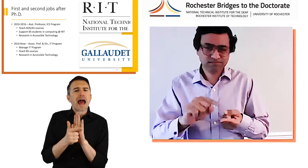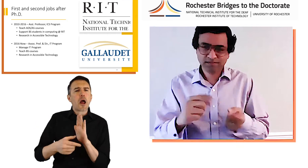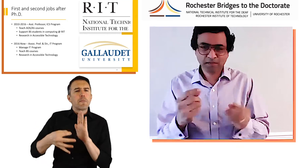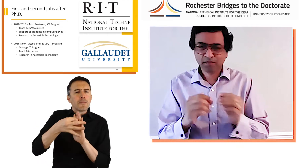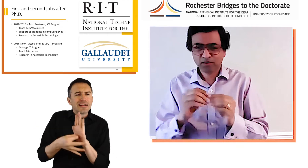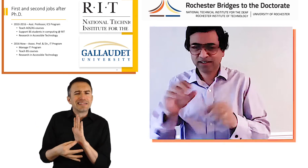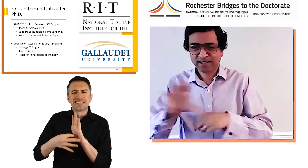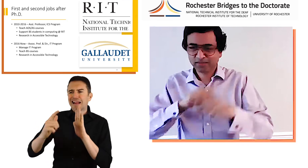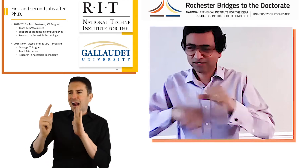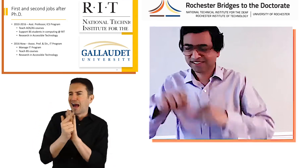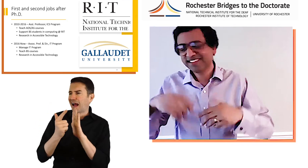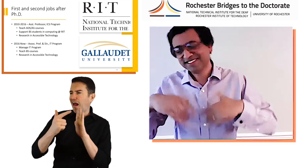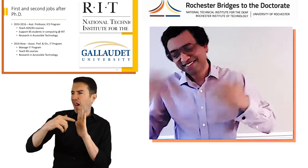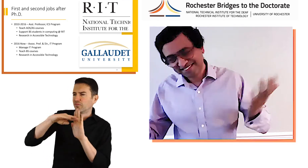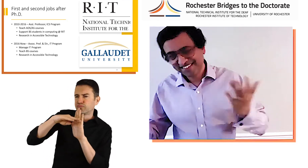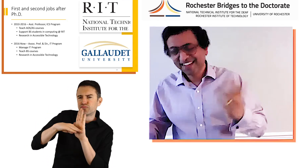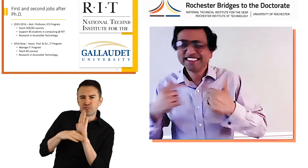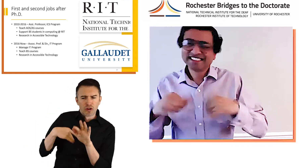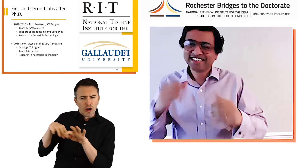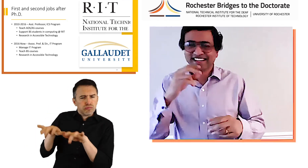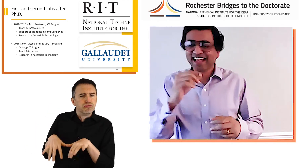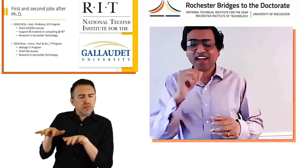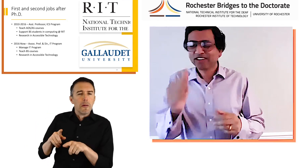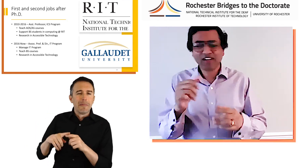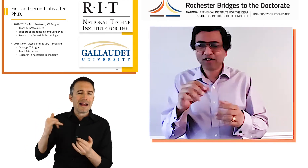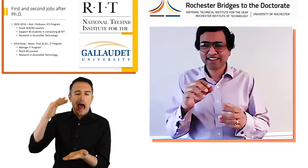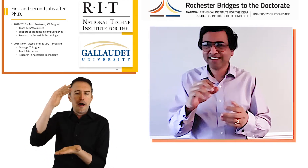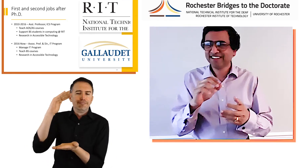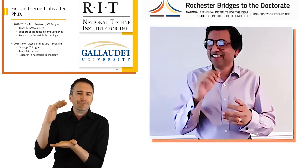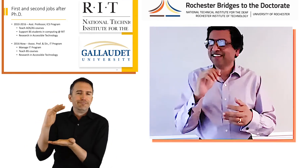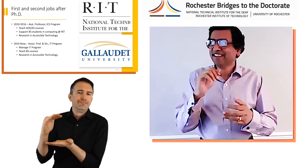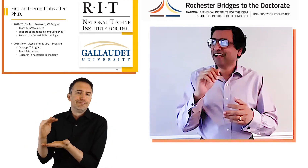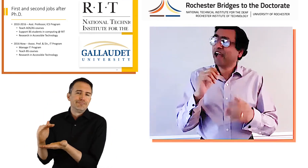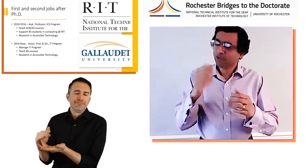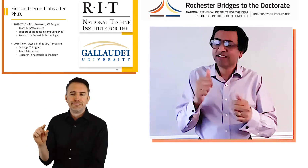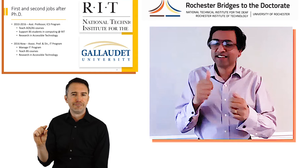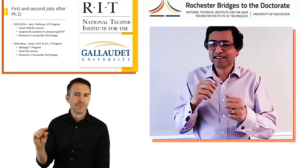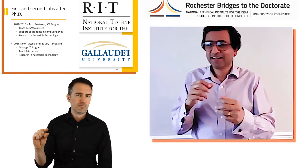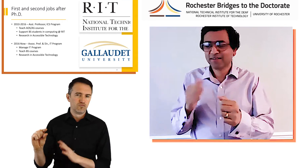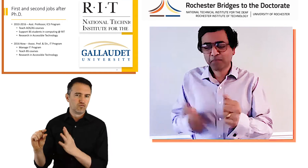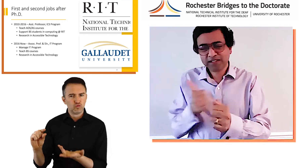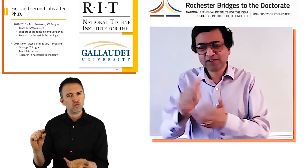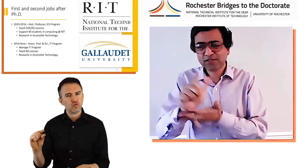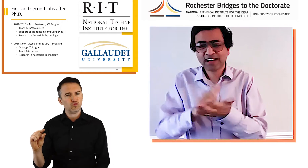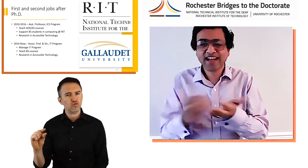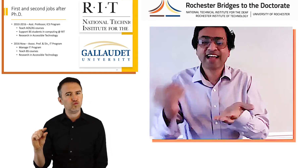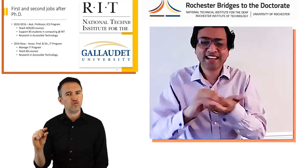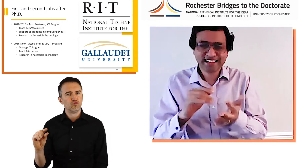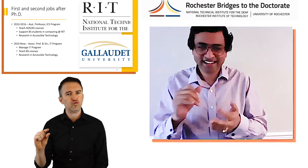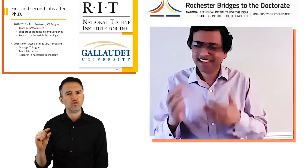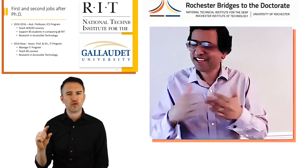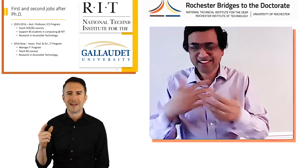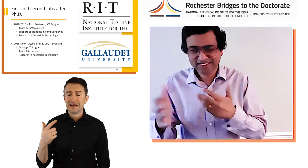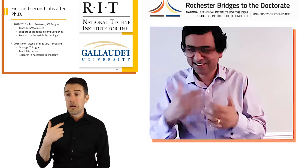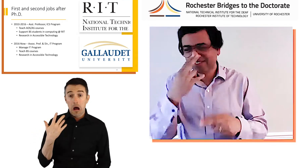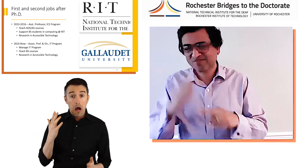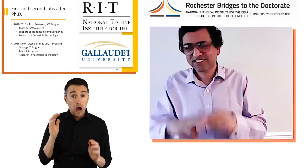So, I still focus on policies in computer science and sometimes I look back and wonder, but I'm very happy with my research career.